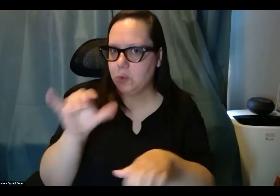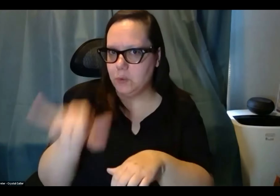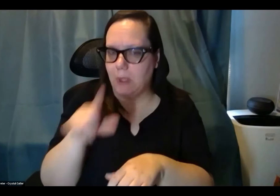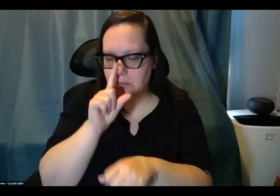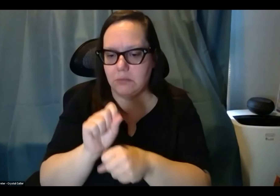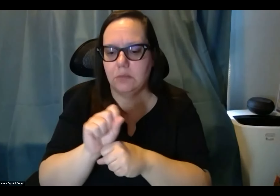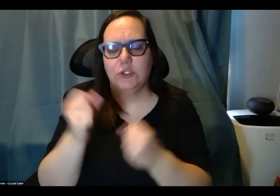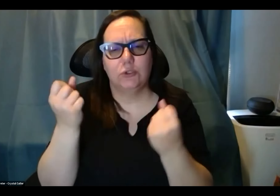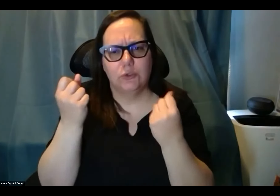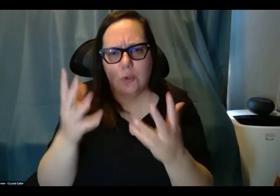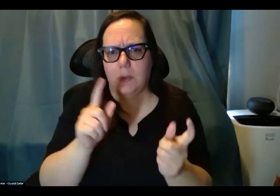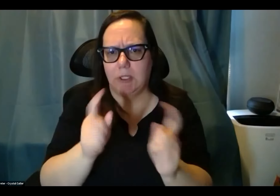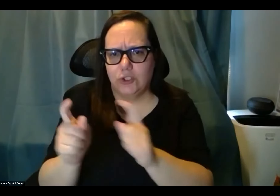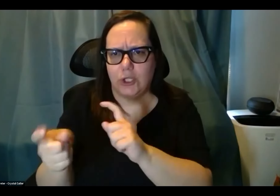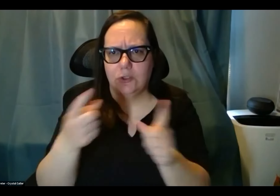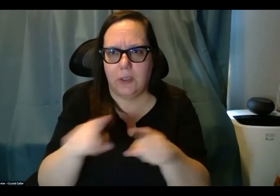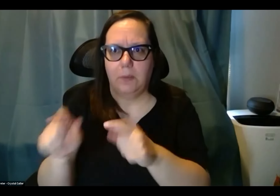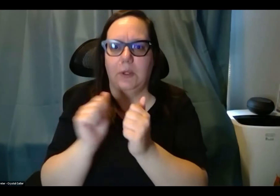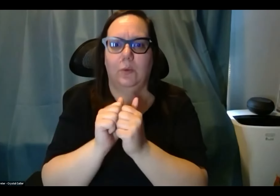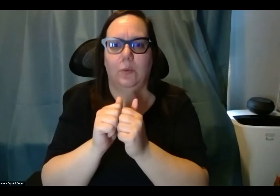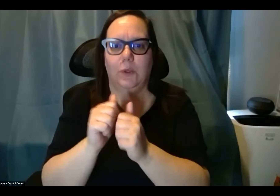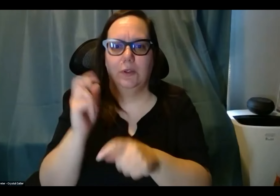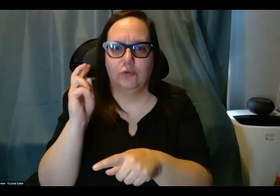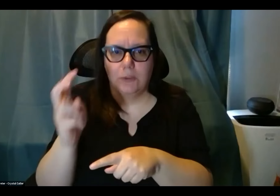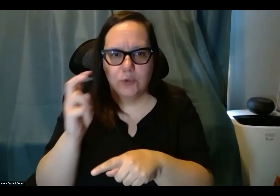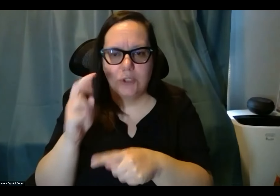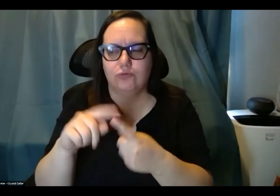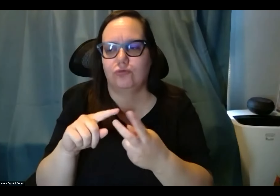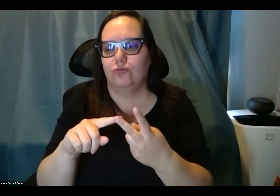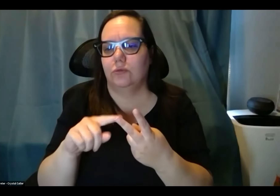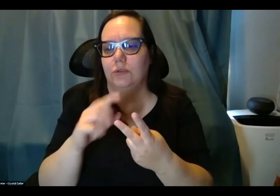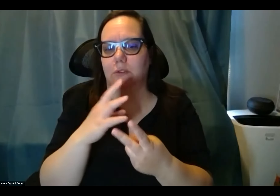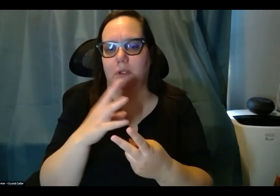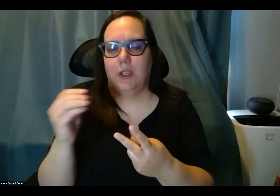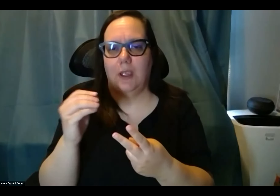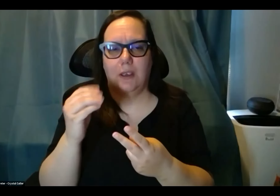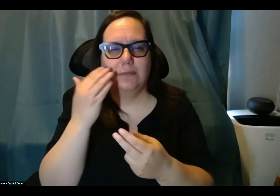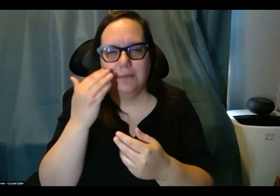There's so many changes happening with transportation, and you know, if we need to accommodate. We'll